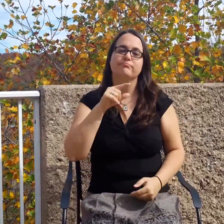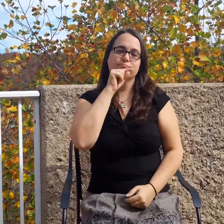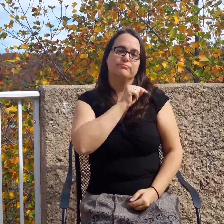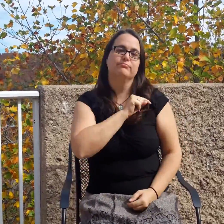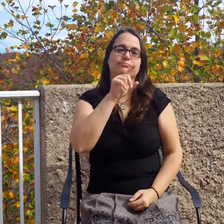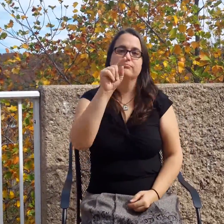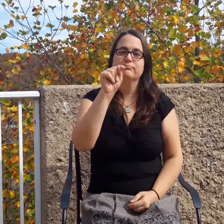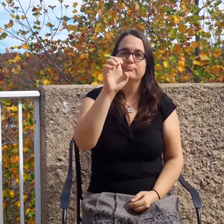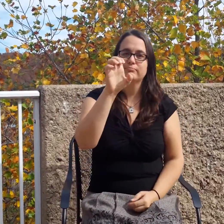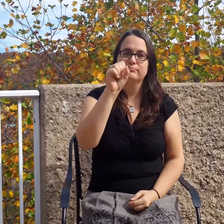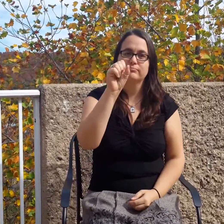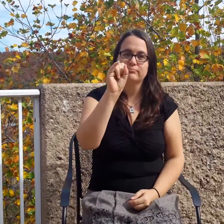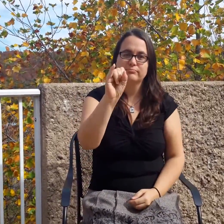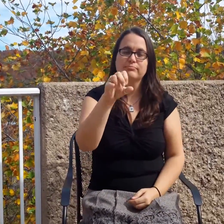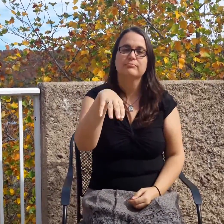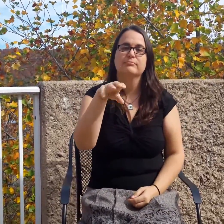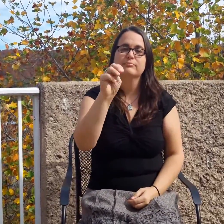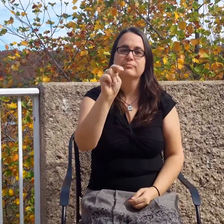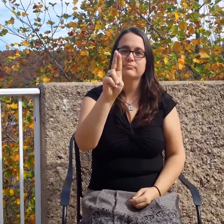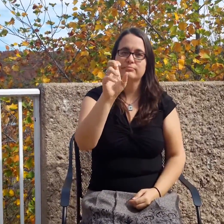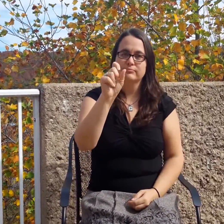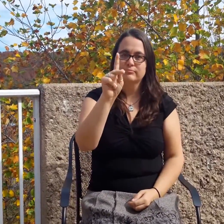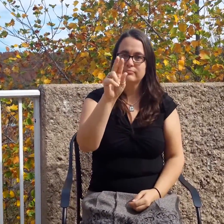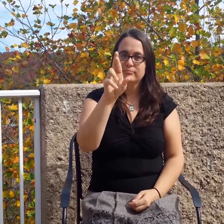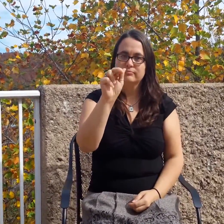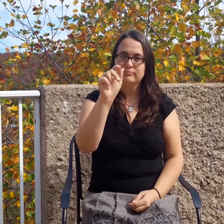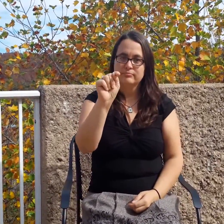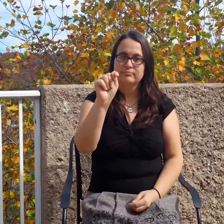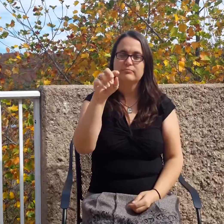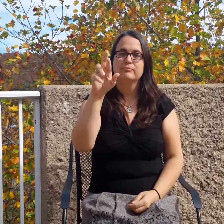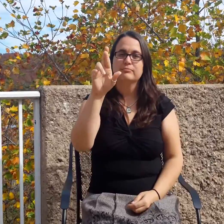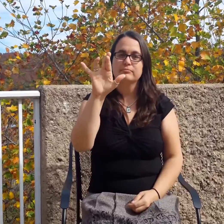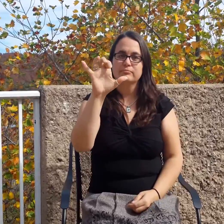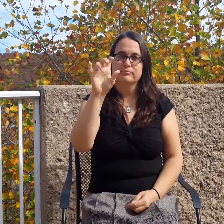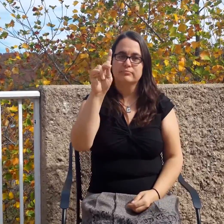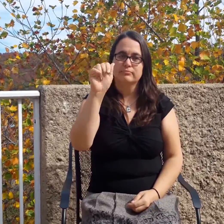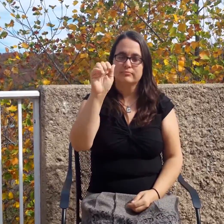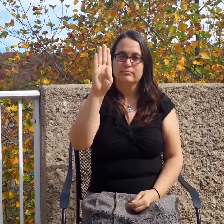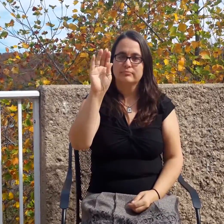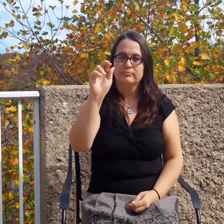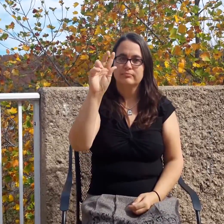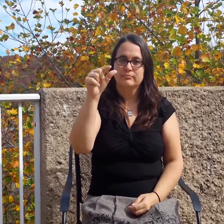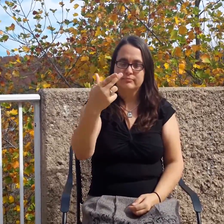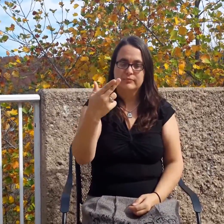Hello! I'm Tessi Muskrat Rickabaugh.